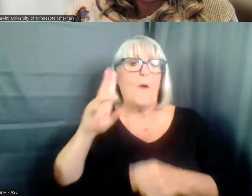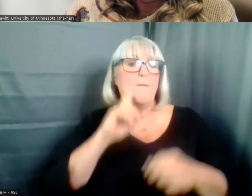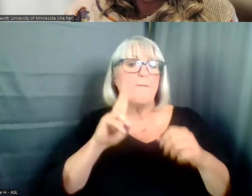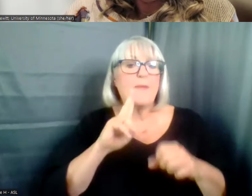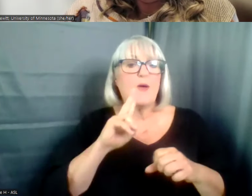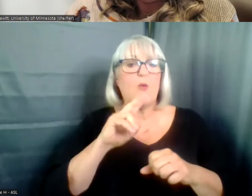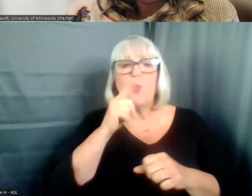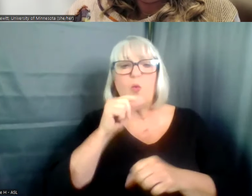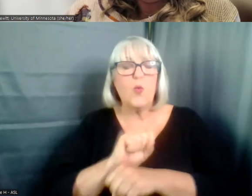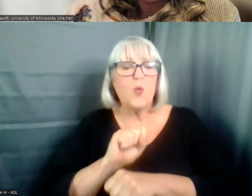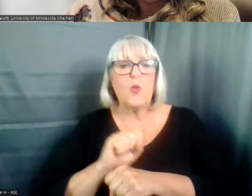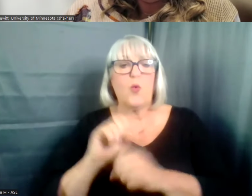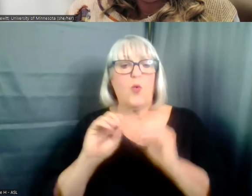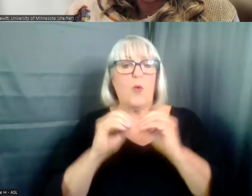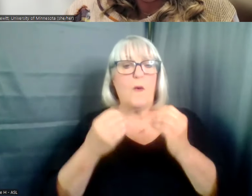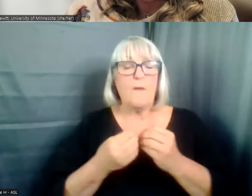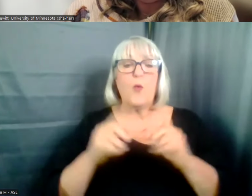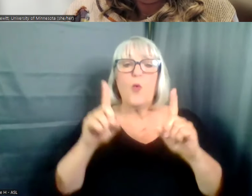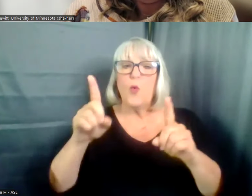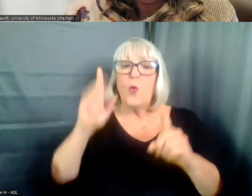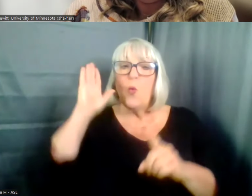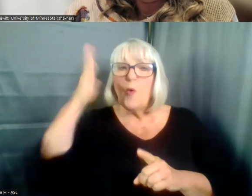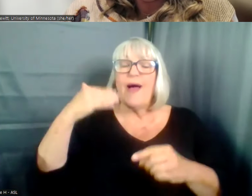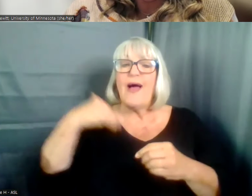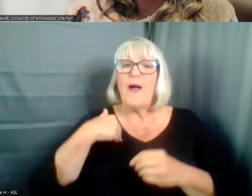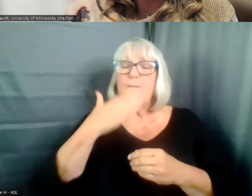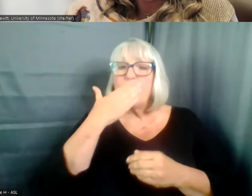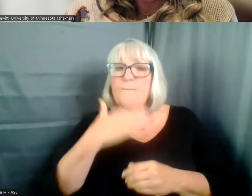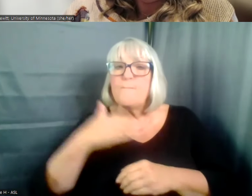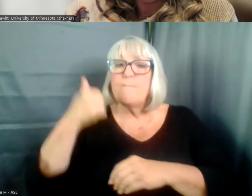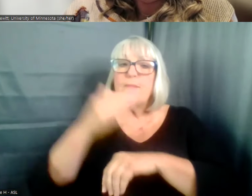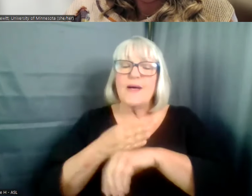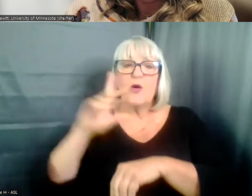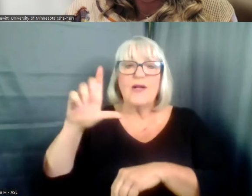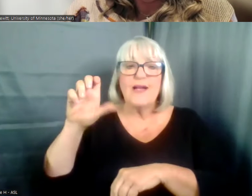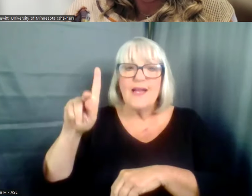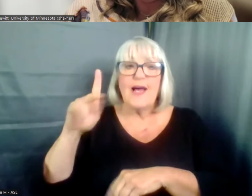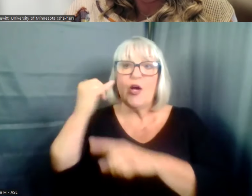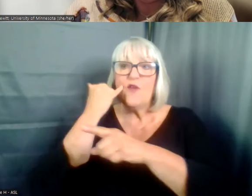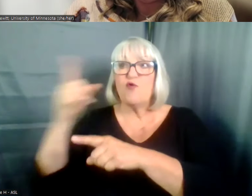you're going to have much greater luck if you involve them in the development process and